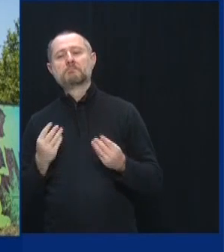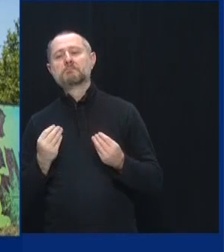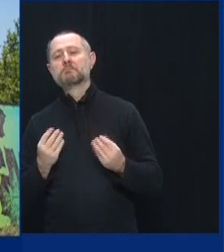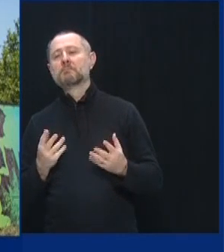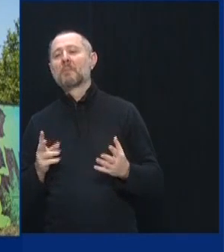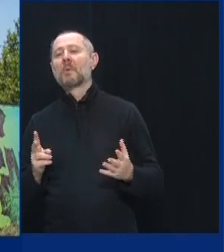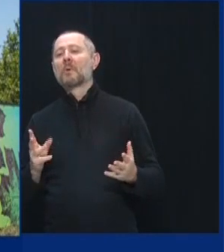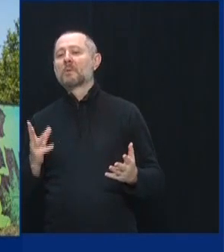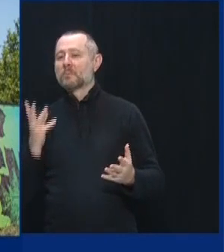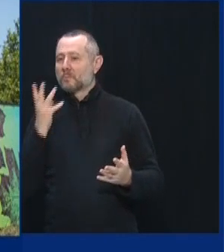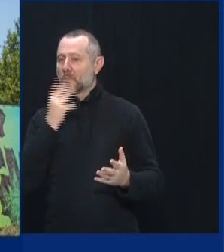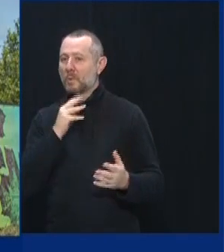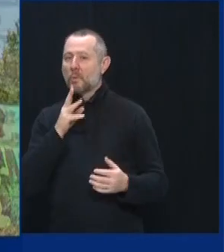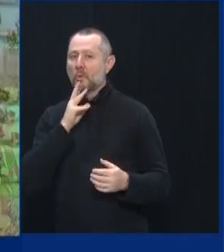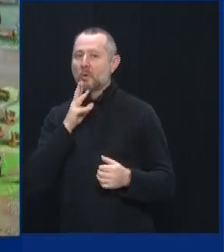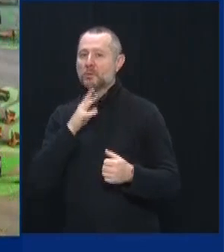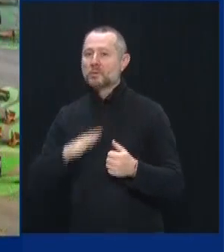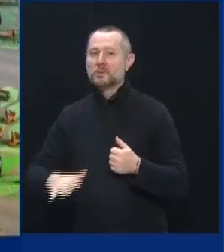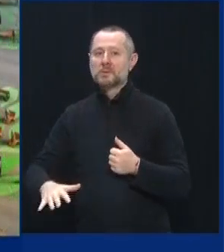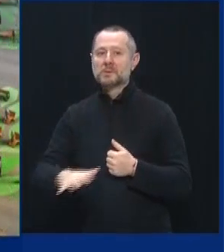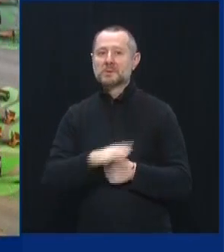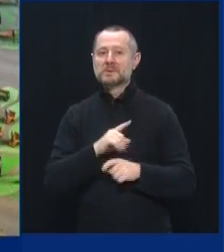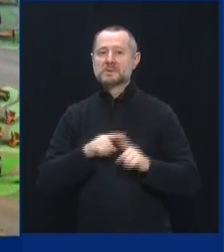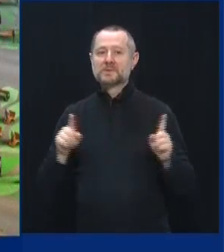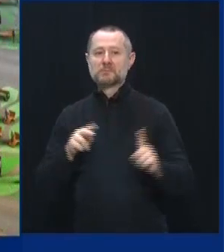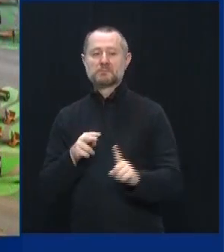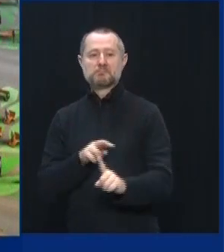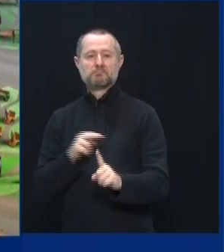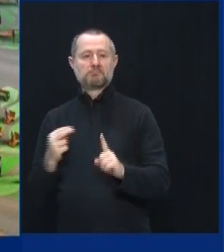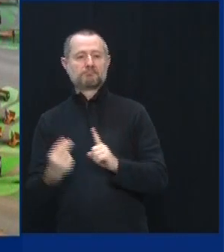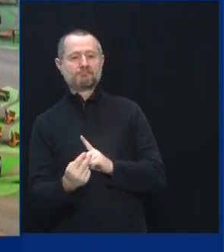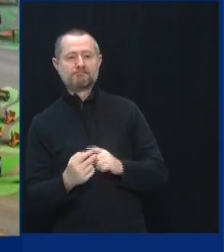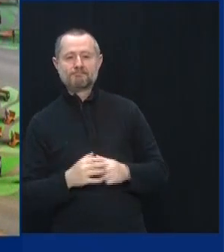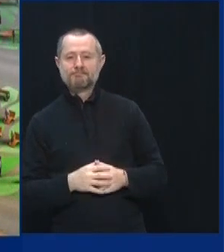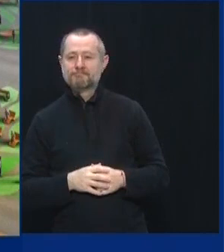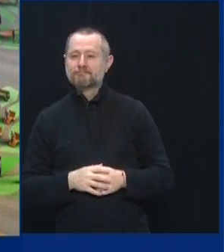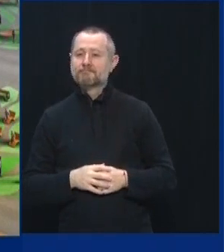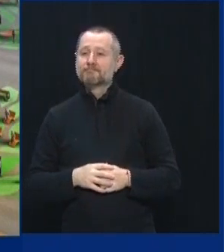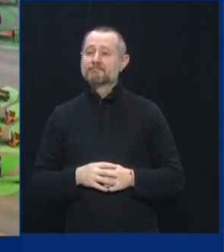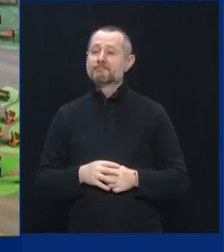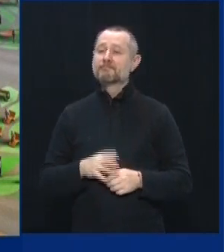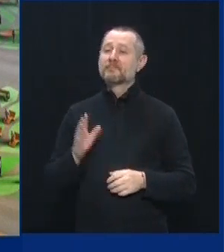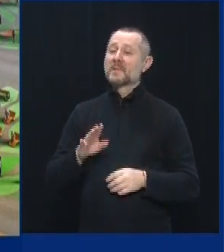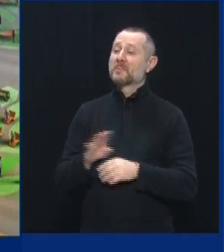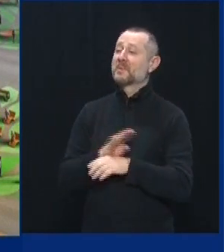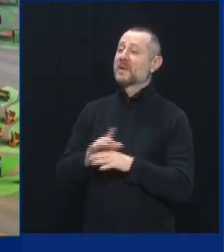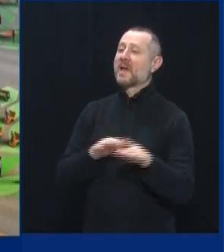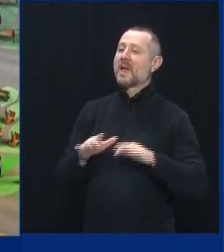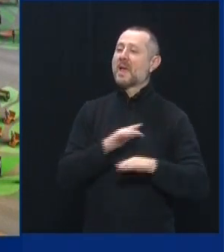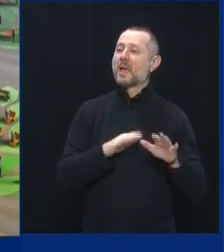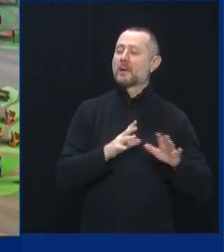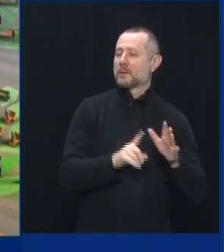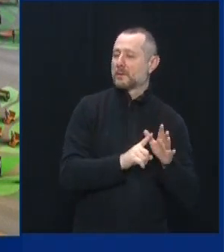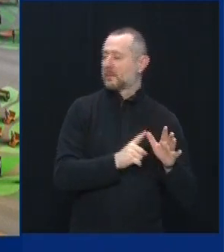IT'S TRANSFORMATIVE, SHIRLEY CHISHOLM PARK, THE LARGEST PARK IN NEW YORK CITY AND ALSO IS NEW AND REALLY IS EXTRAORDINARY. YOU'RE ON THE WATER AND IT'S A